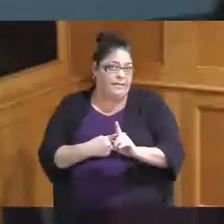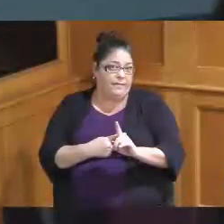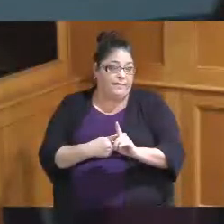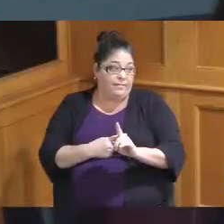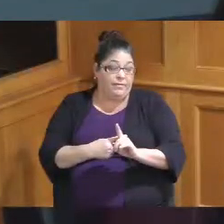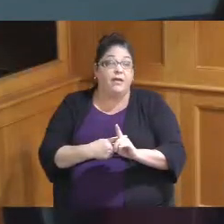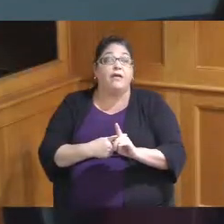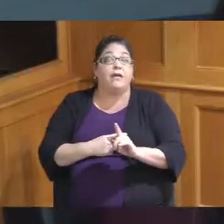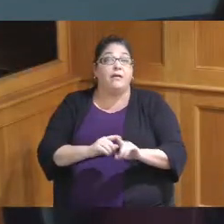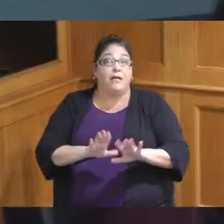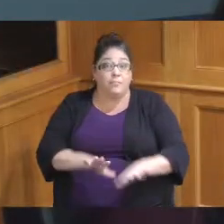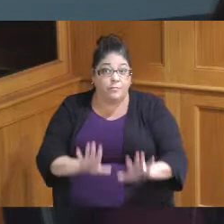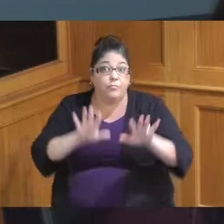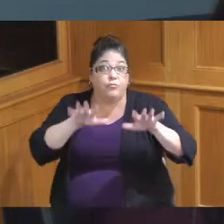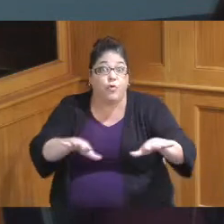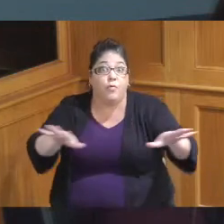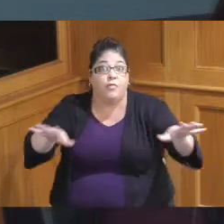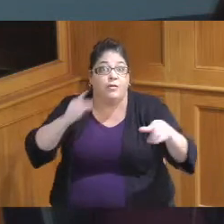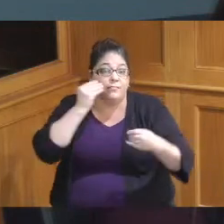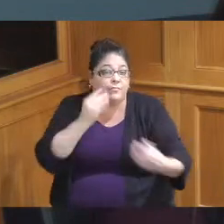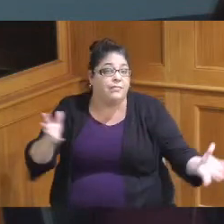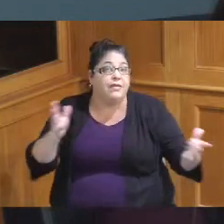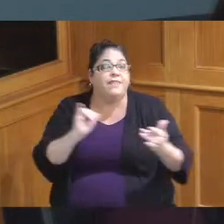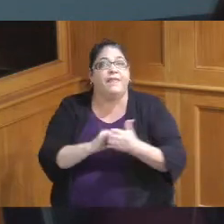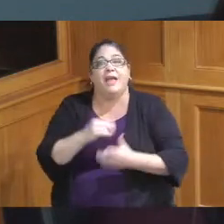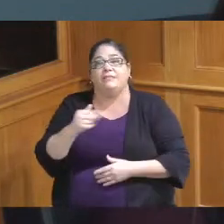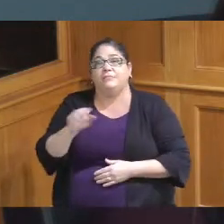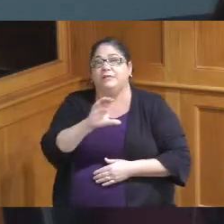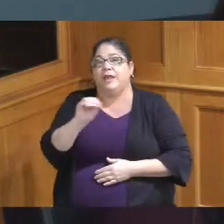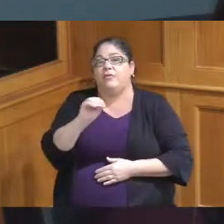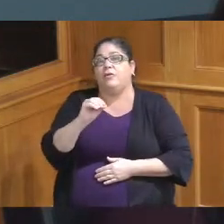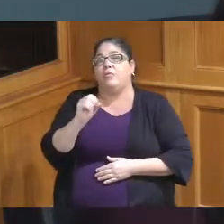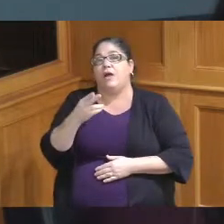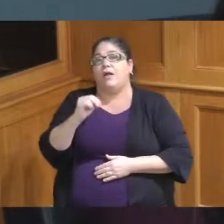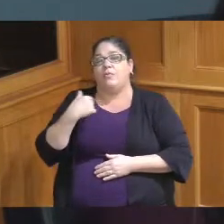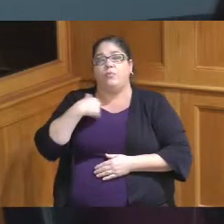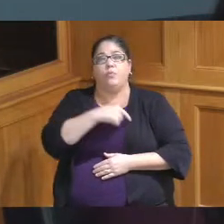that the Board of County Commissioners of Hamilton County Ohio does hereby Proclaim